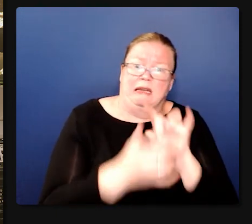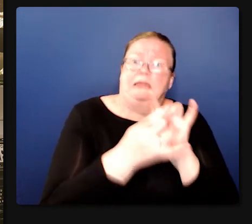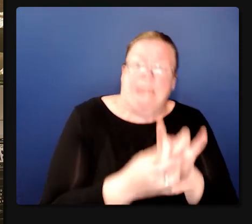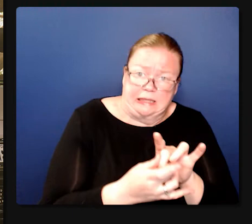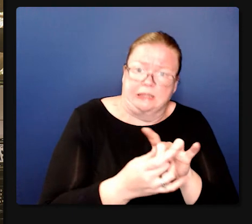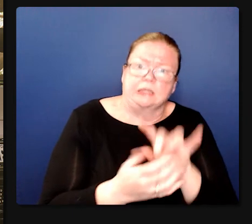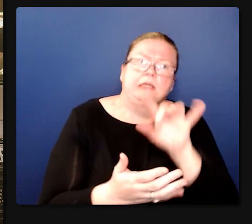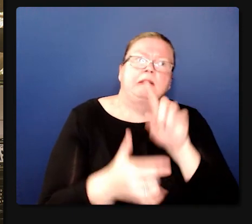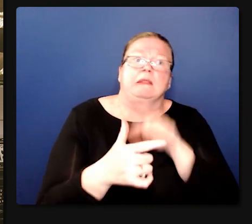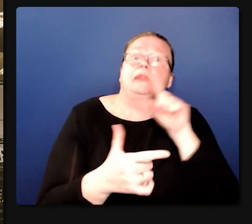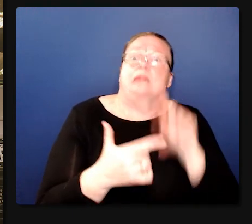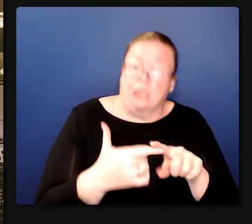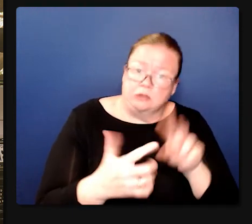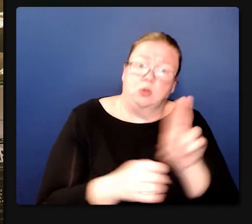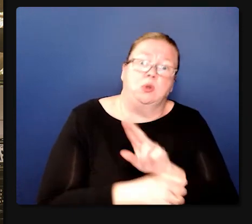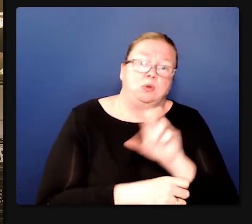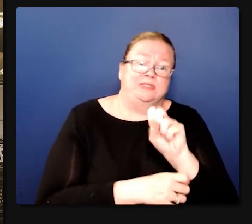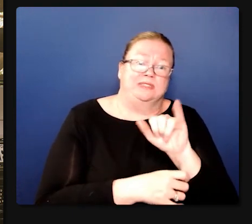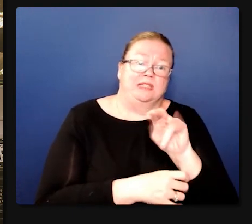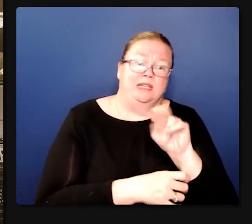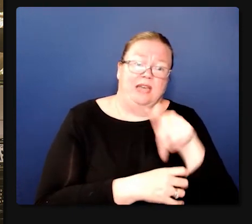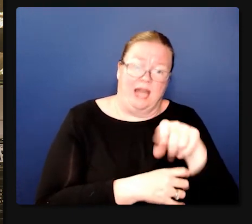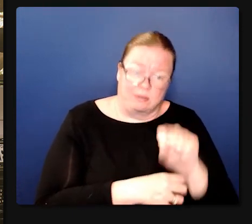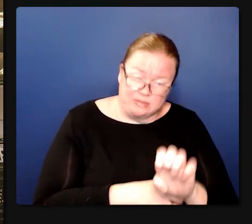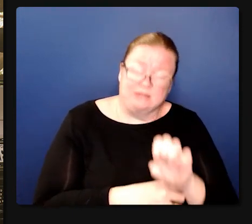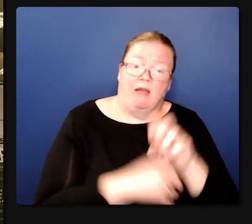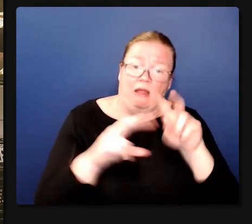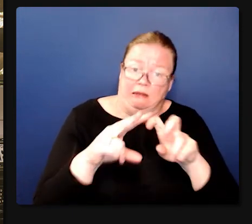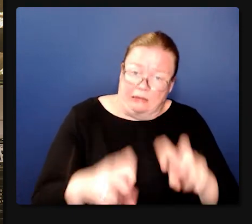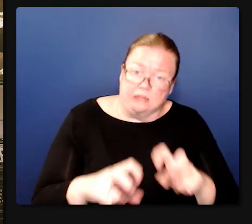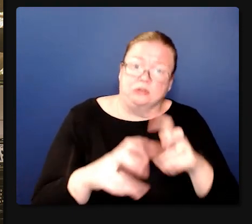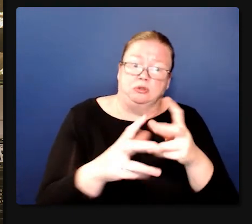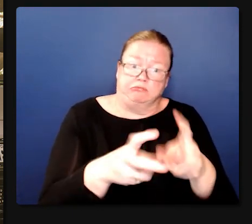which is then used by Synapse Analytics to derive insights from.